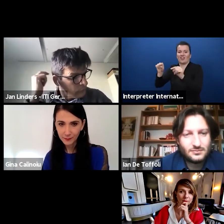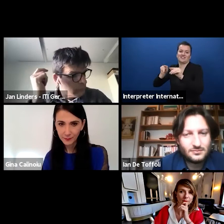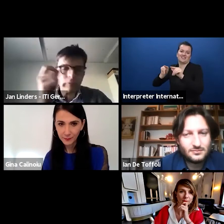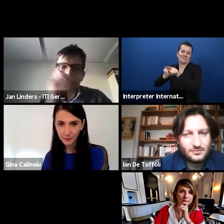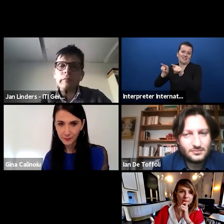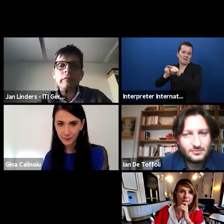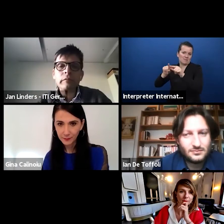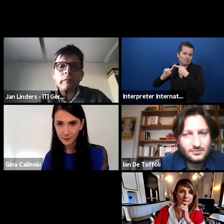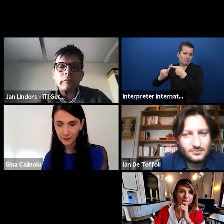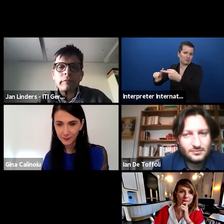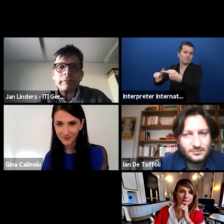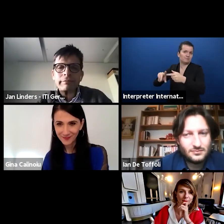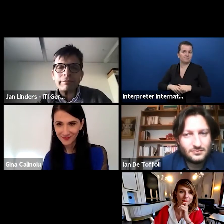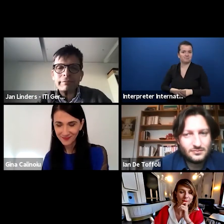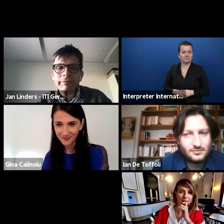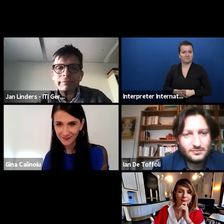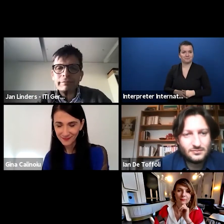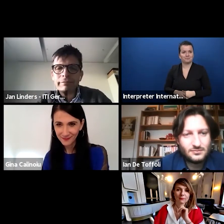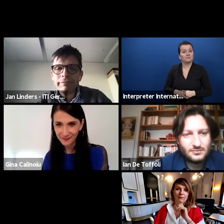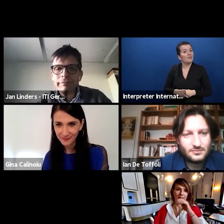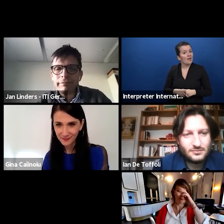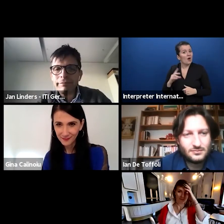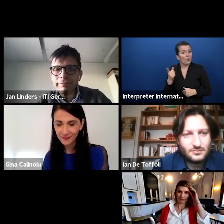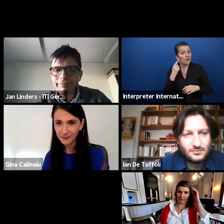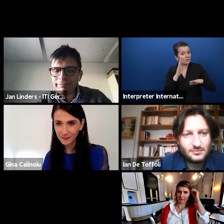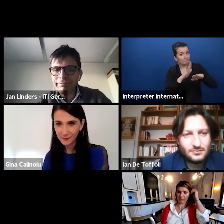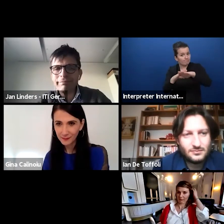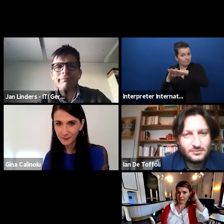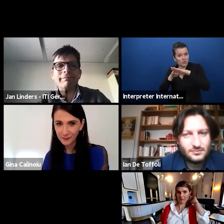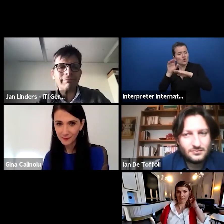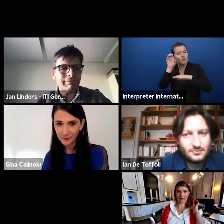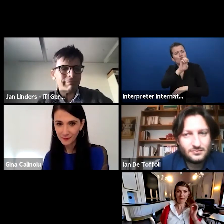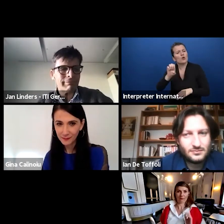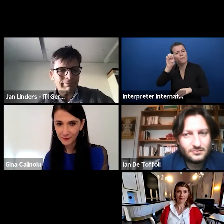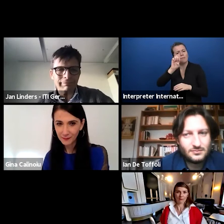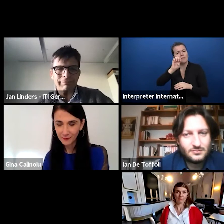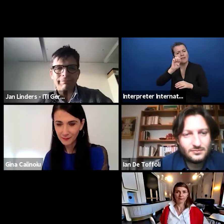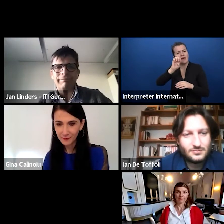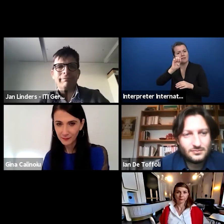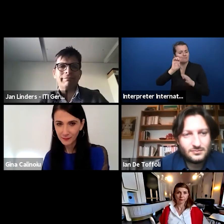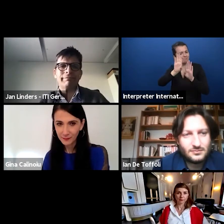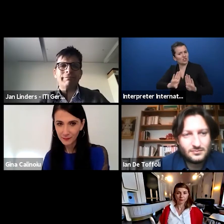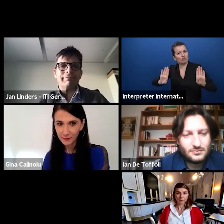We call to promote the European theater and performing arts as a public space where an